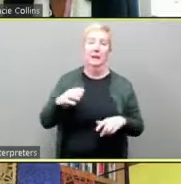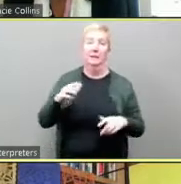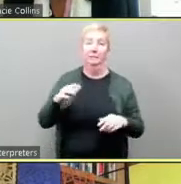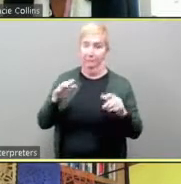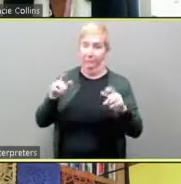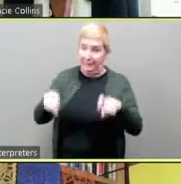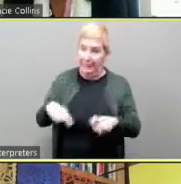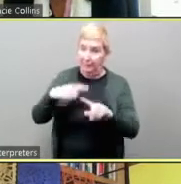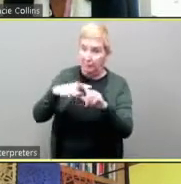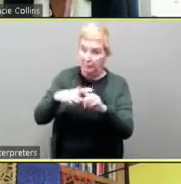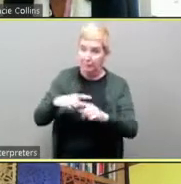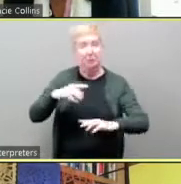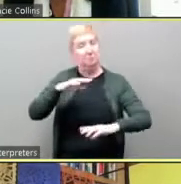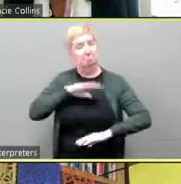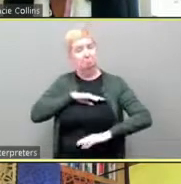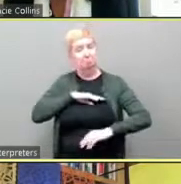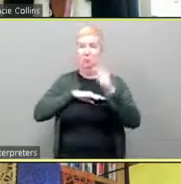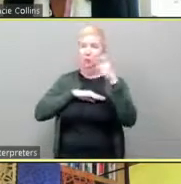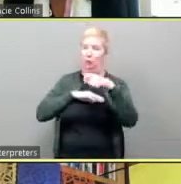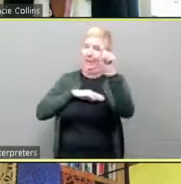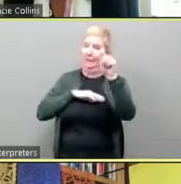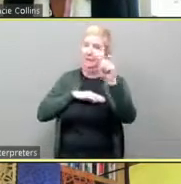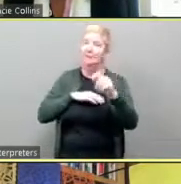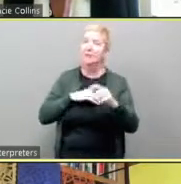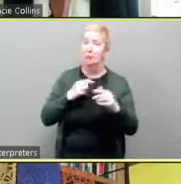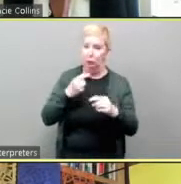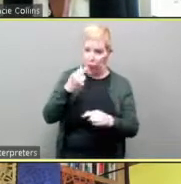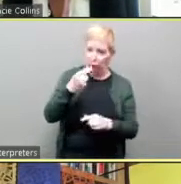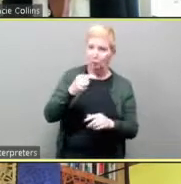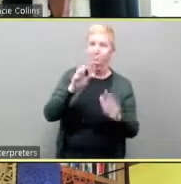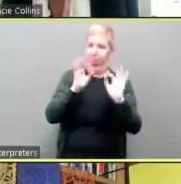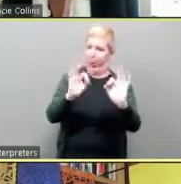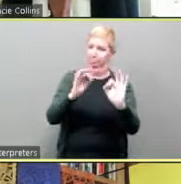Today. They still meet the test positivity rate and the full vaccine